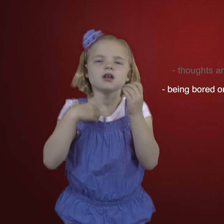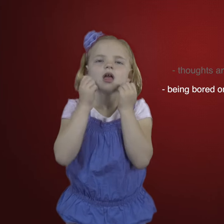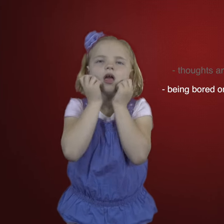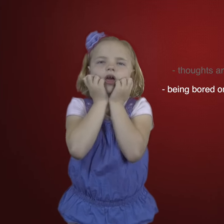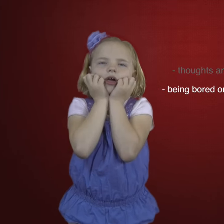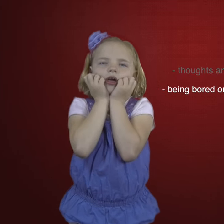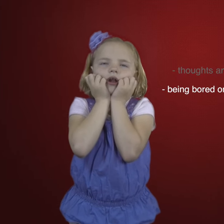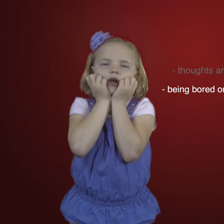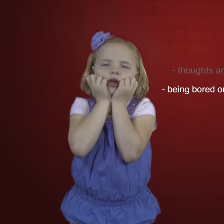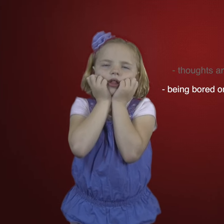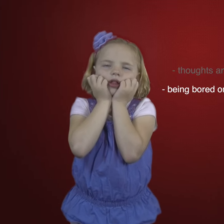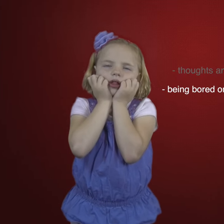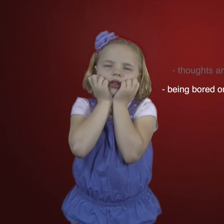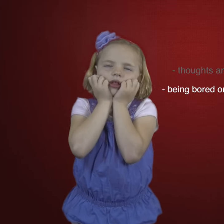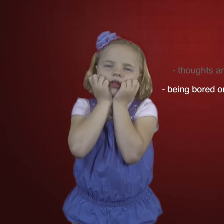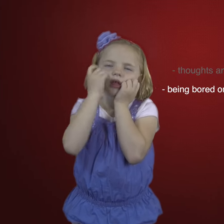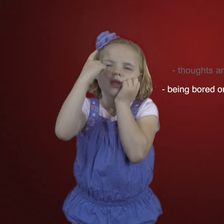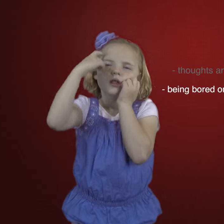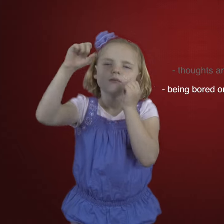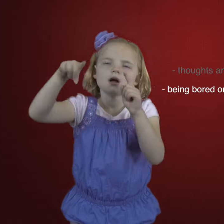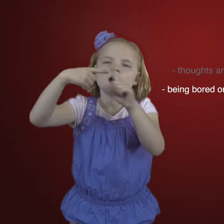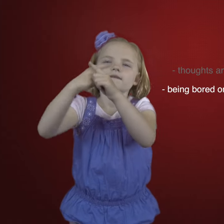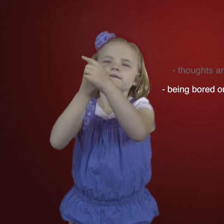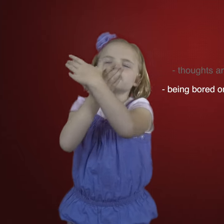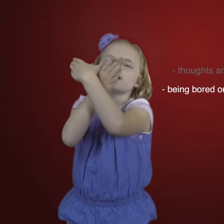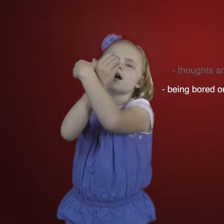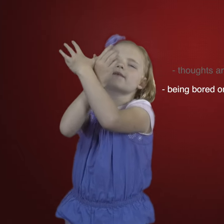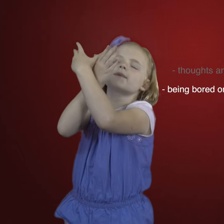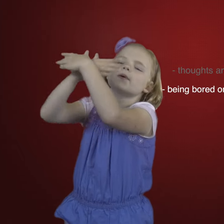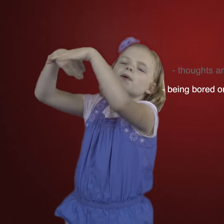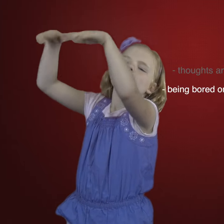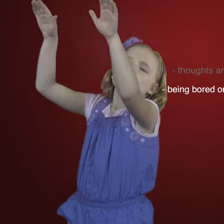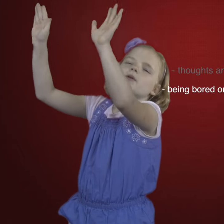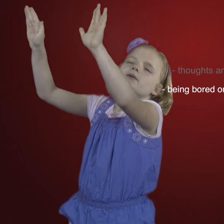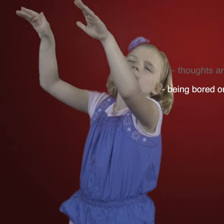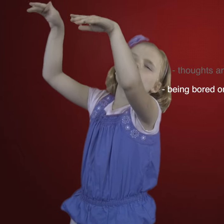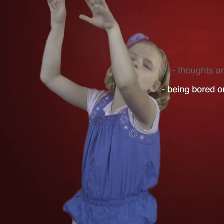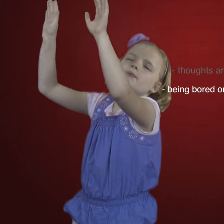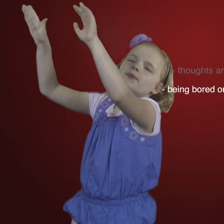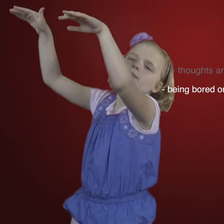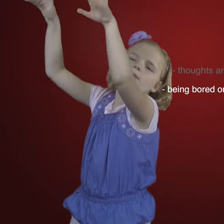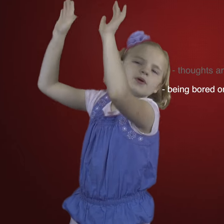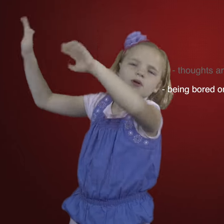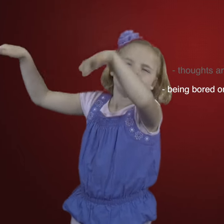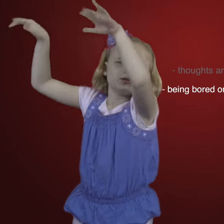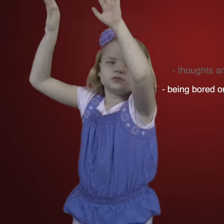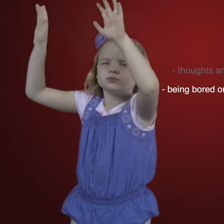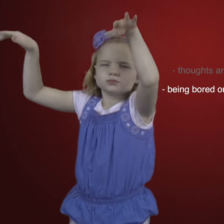suppose you're sitting there and you're bored and you're dreaming about becoming a butterfly